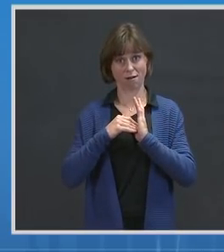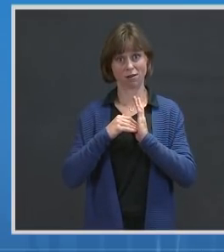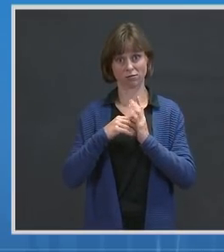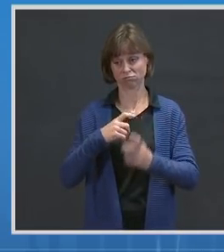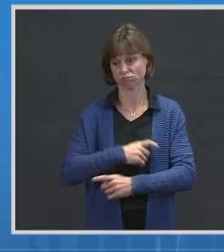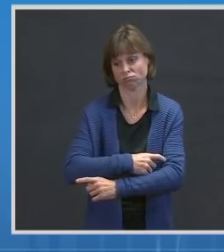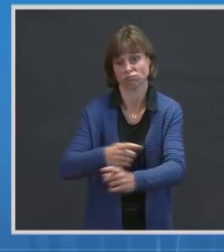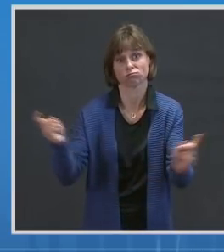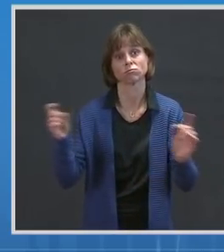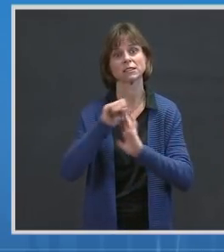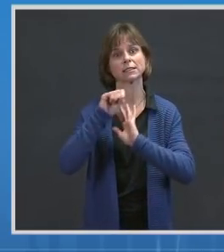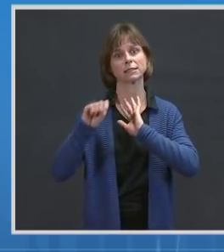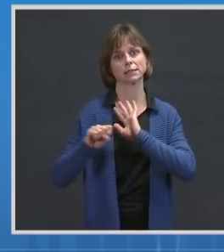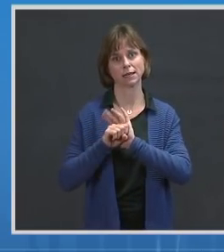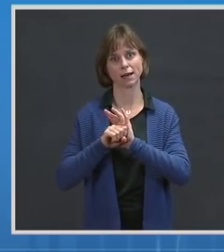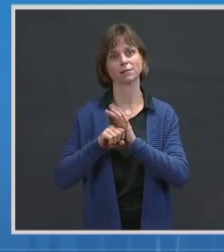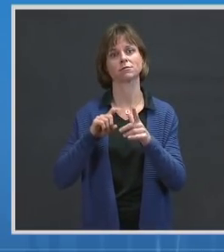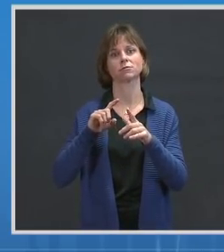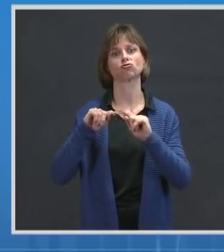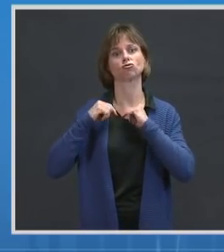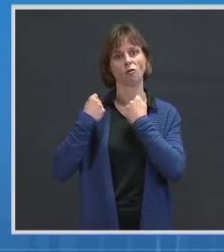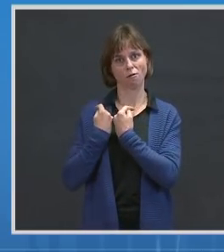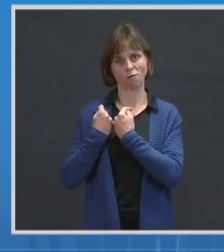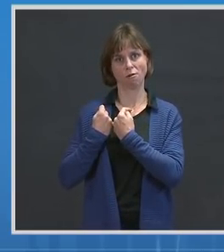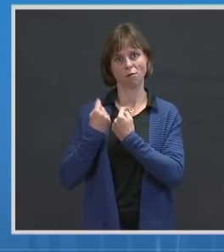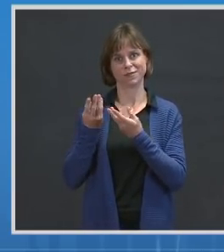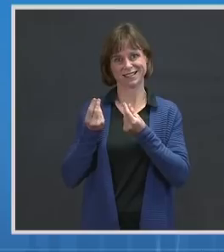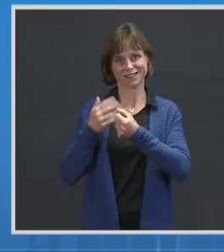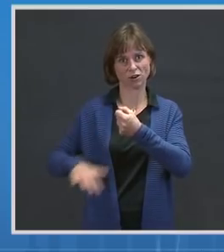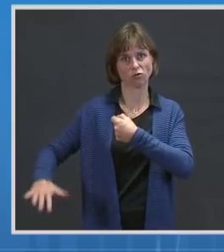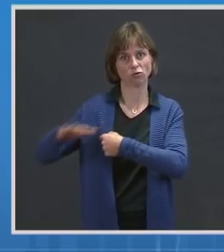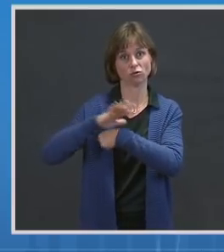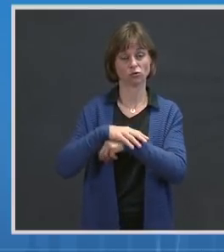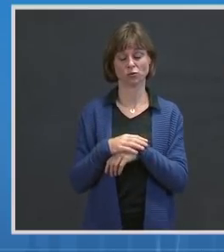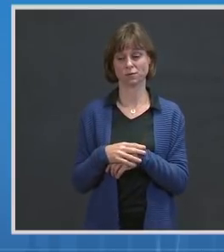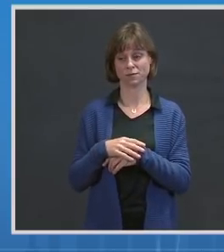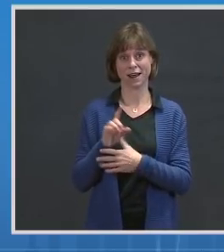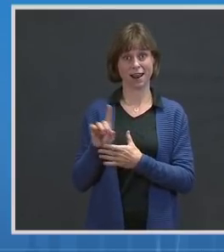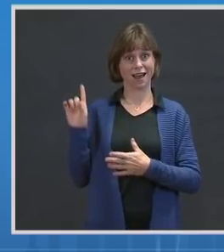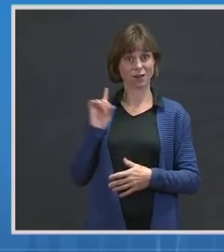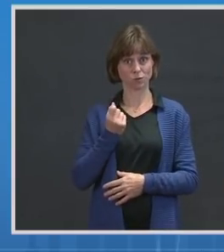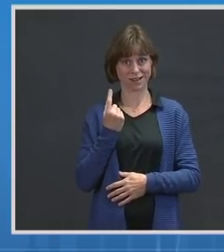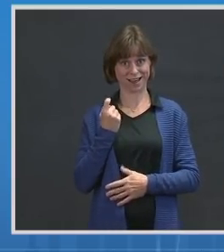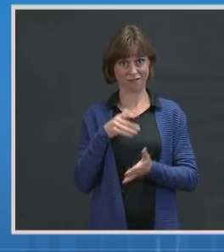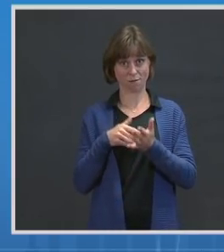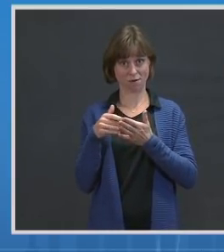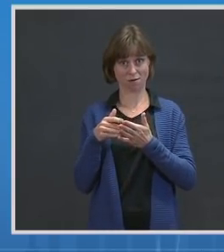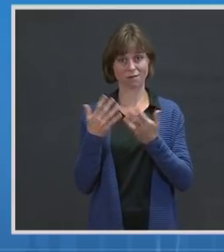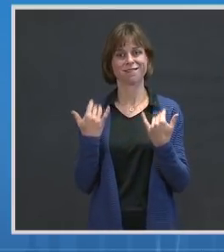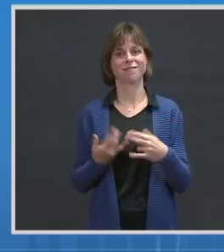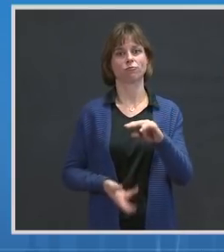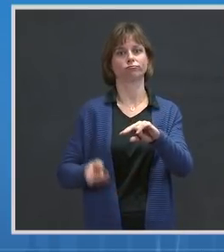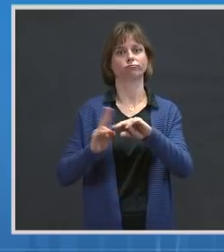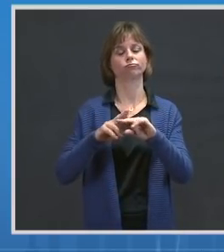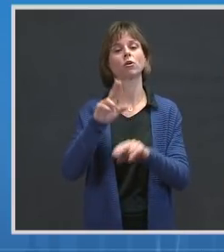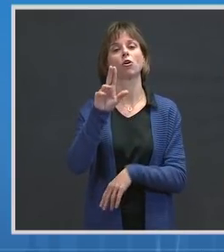and territories from 11 million doses last week to 13.5 million doses this week.